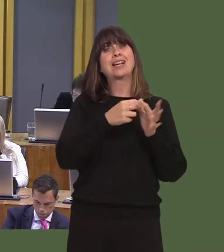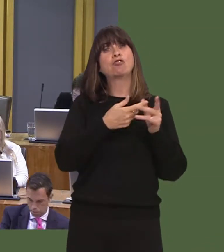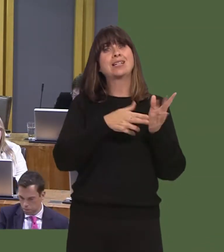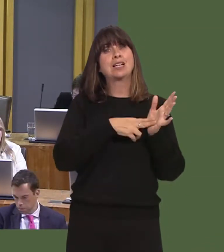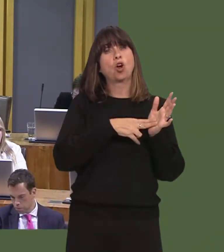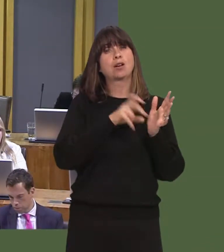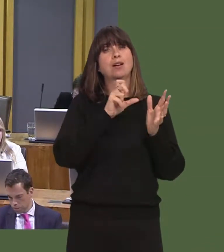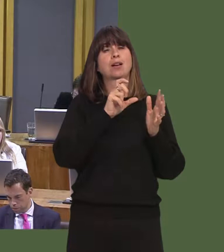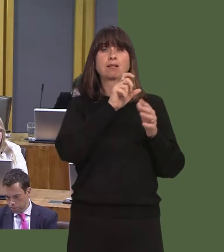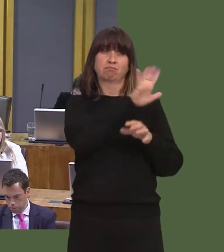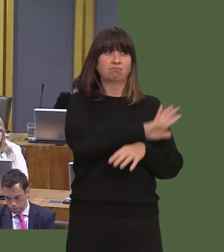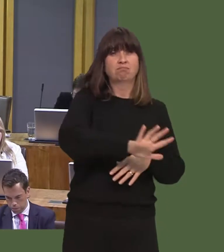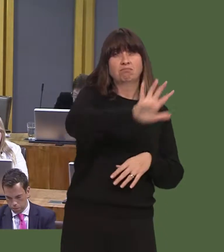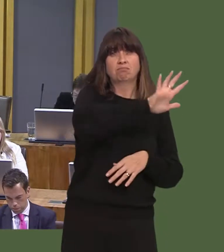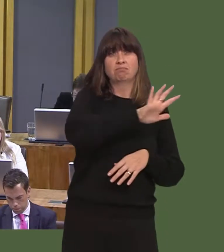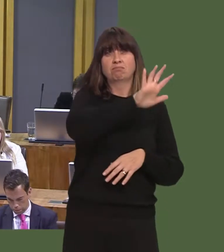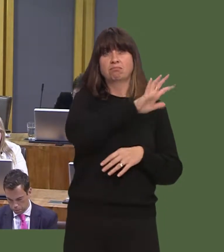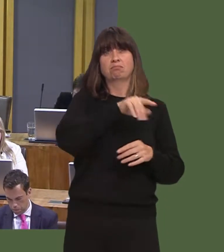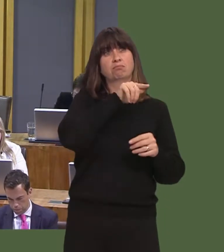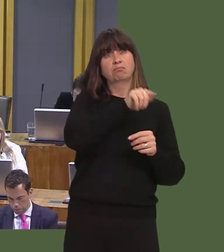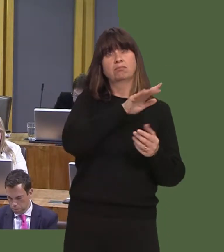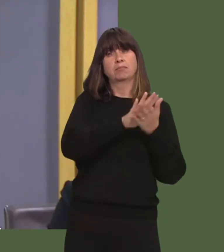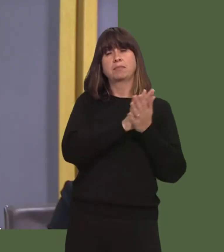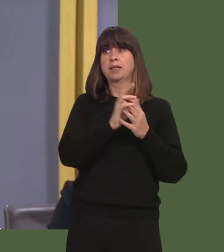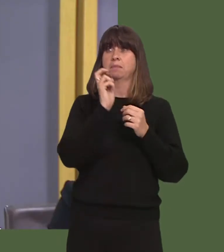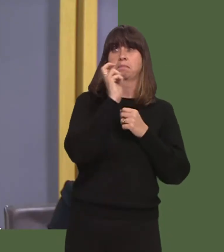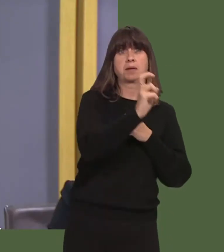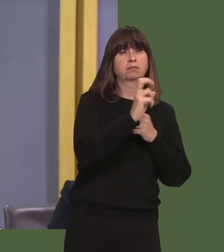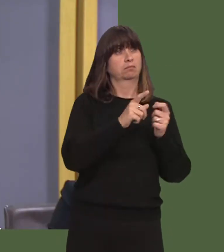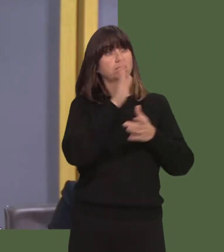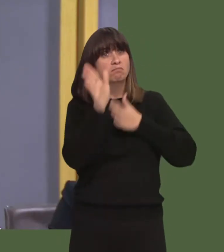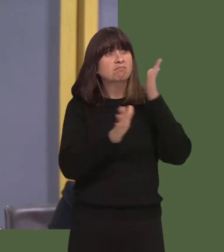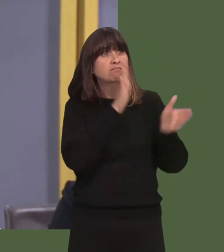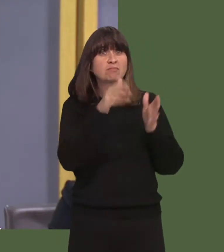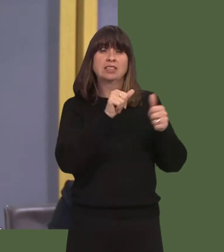which has used a demand-responsive model to make public transport viable in smaller routes.